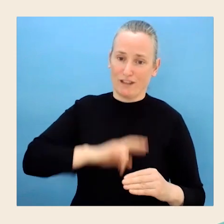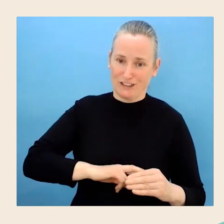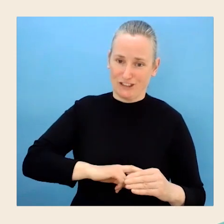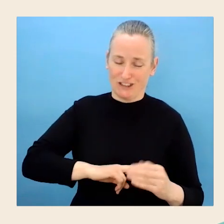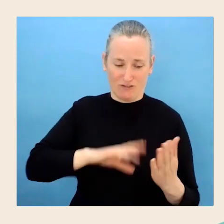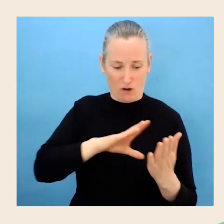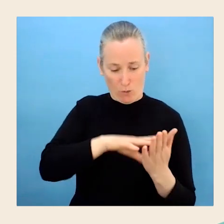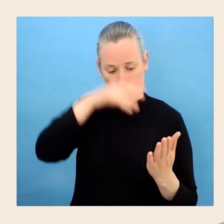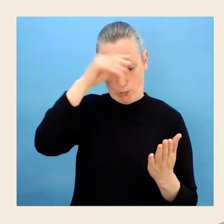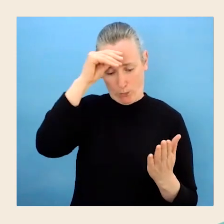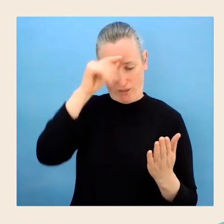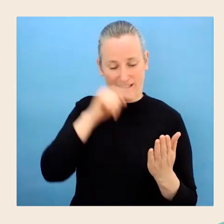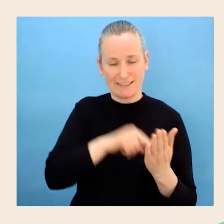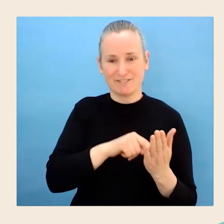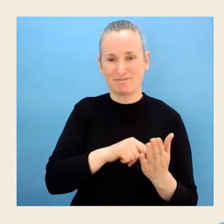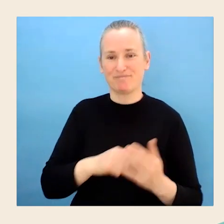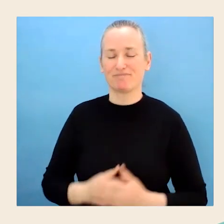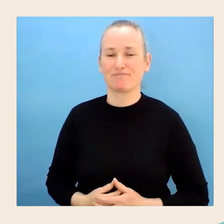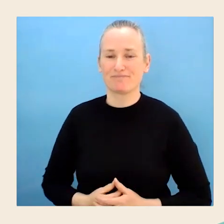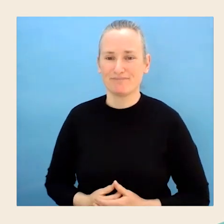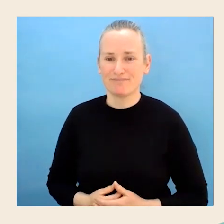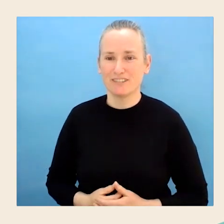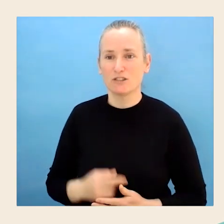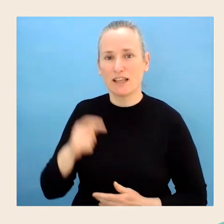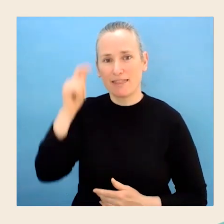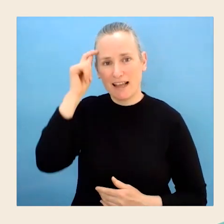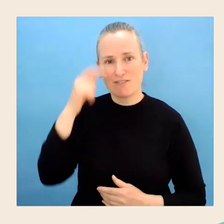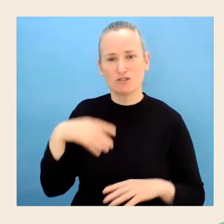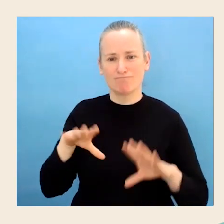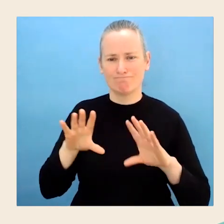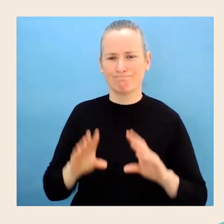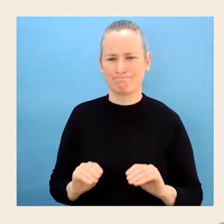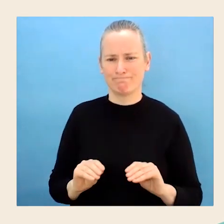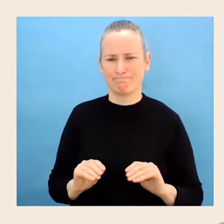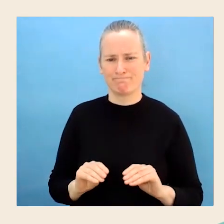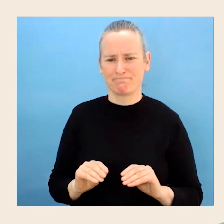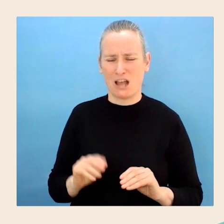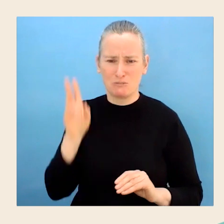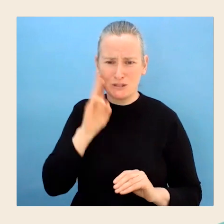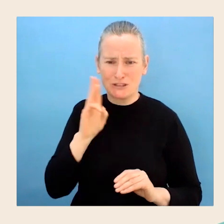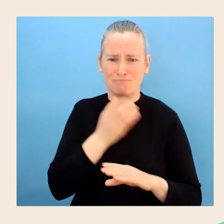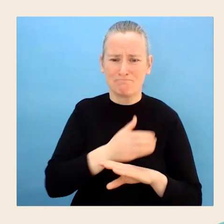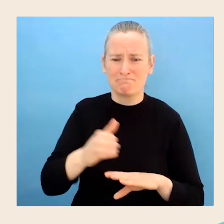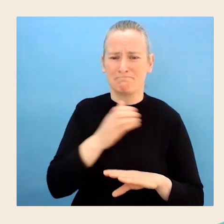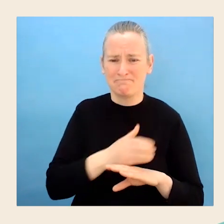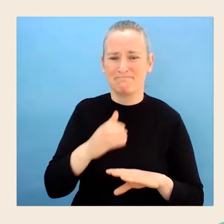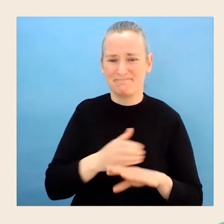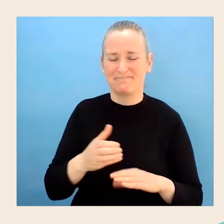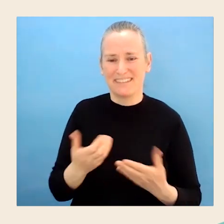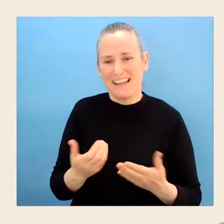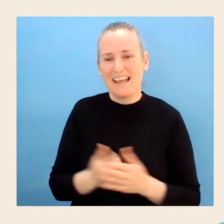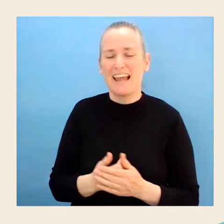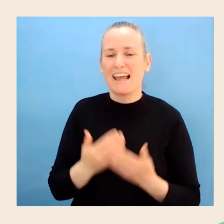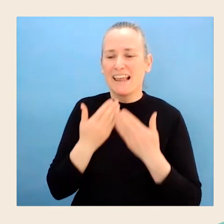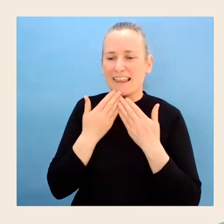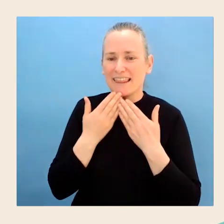So I think we're going to have to finish up there although I would love to go on for longer. I'd like to thank you so much, Alice Wong, Eugene Grant, and Alice Sheppard